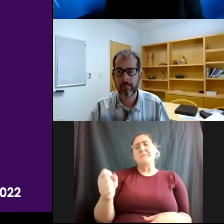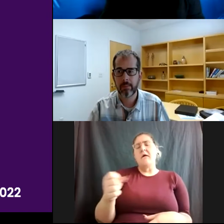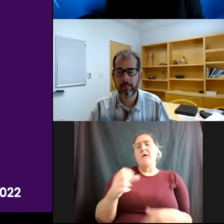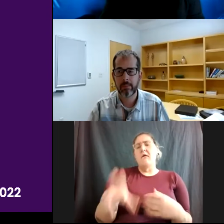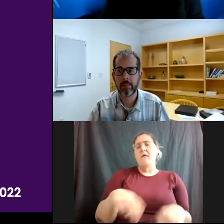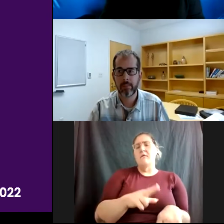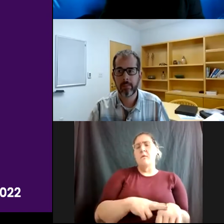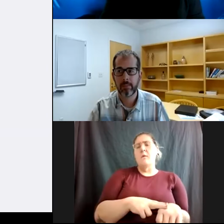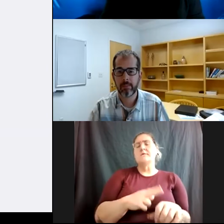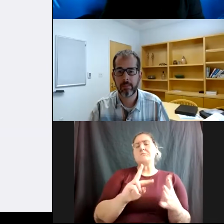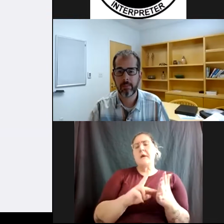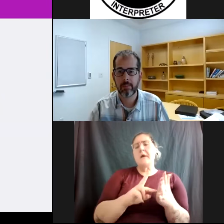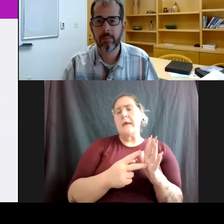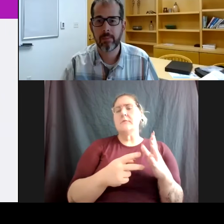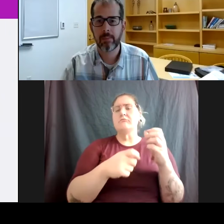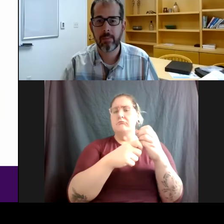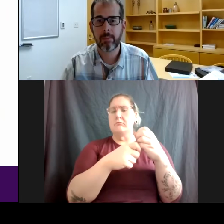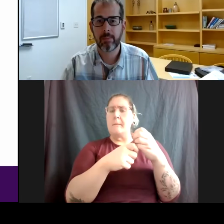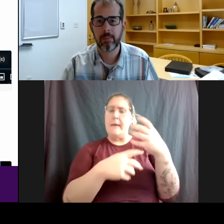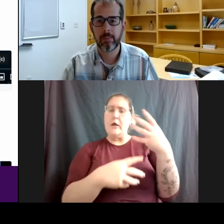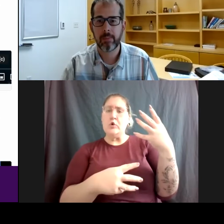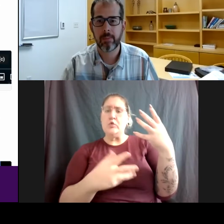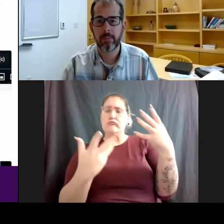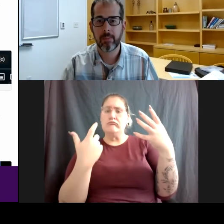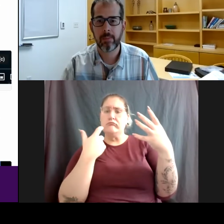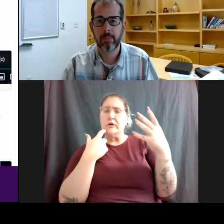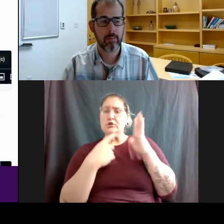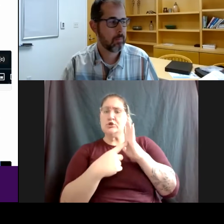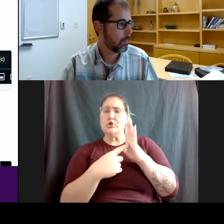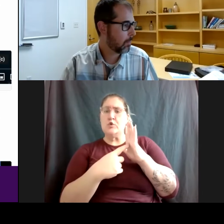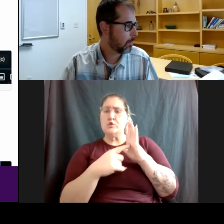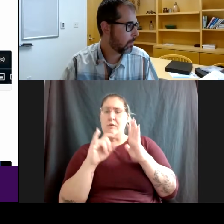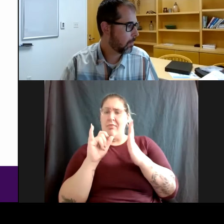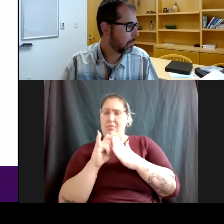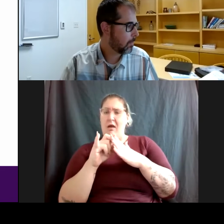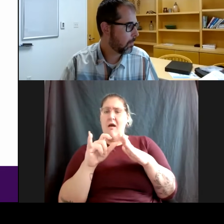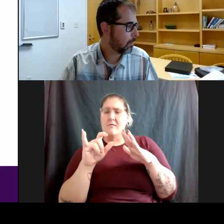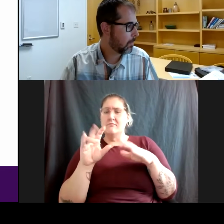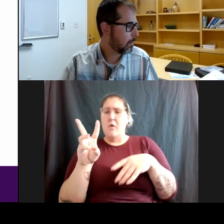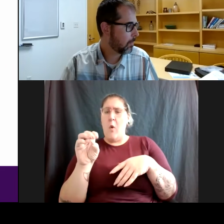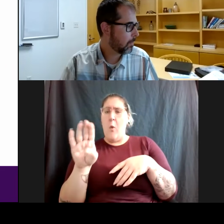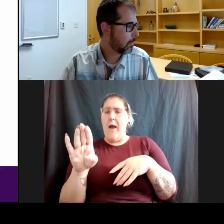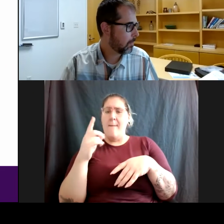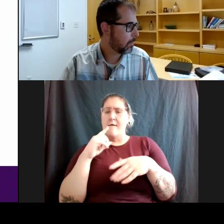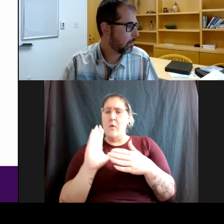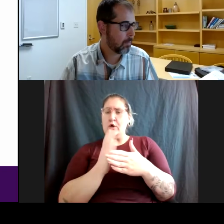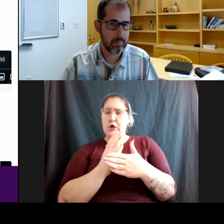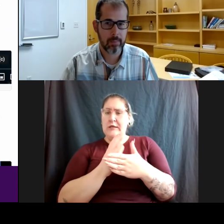you, on that cooking website. Let's just go back there. Oh where is it. Let me go